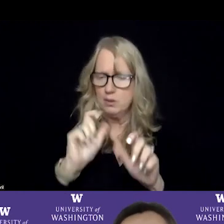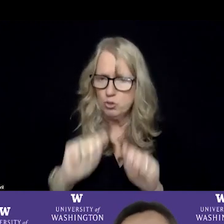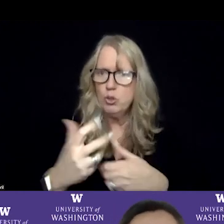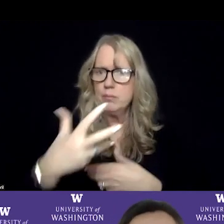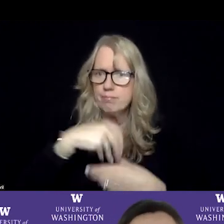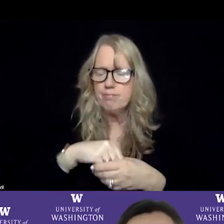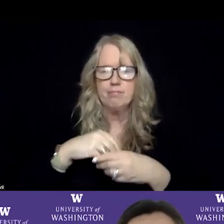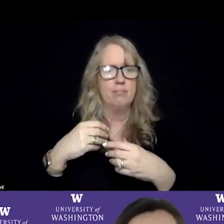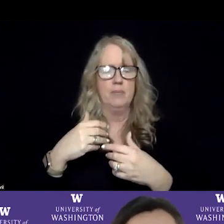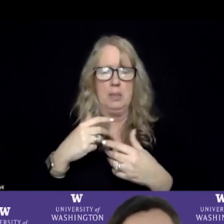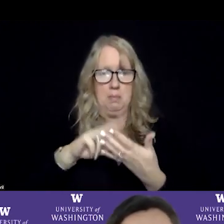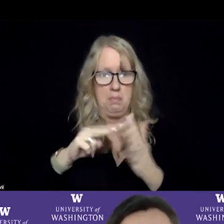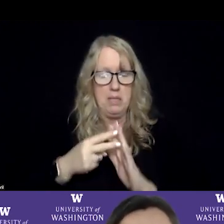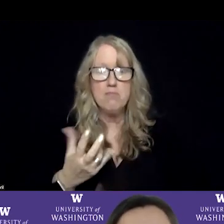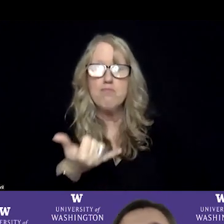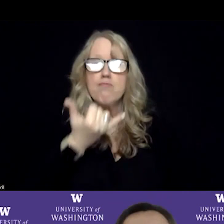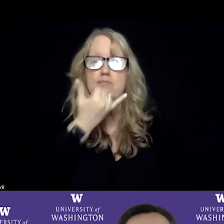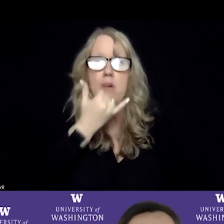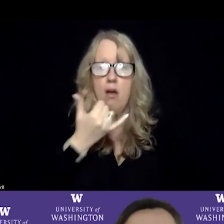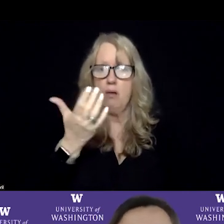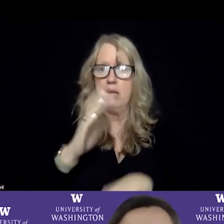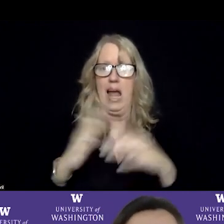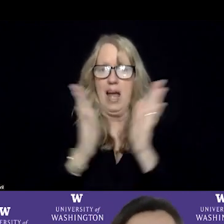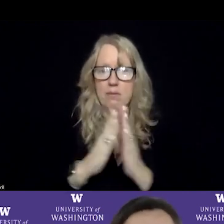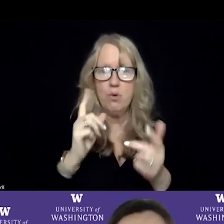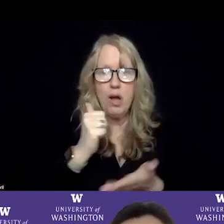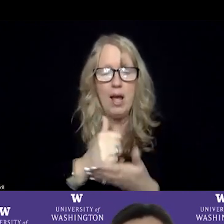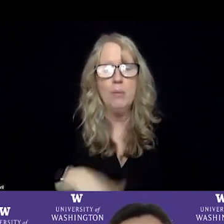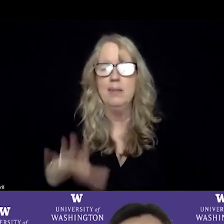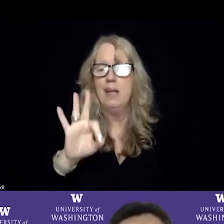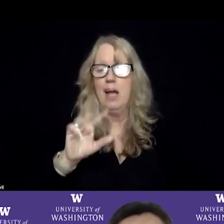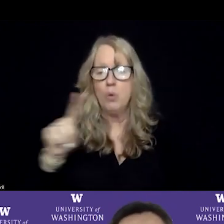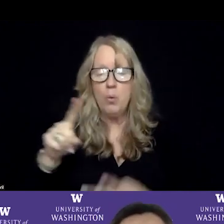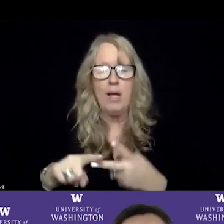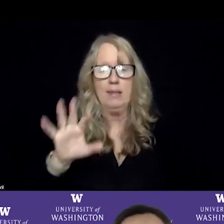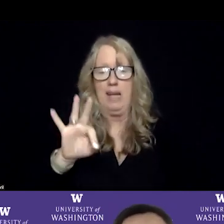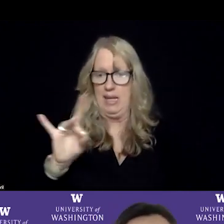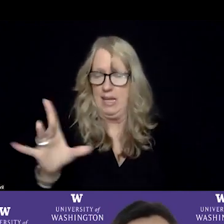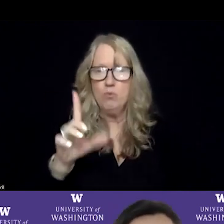NO WRONG CALL FOR HELP. 911 OR 988, WE SHOULD BE EMBRACING THE